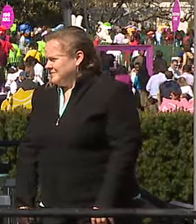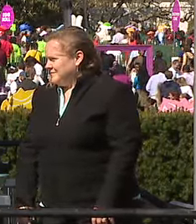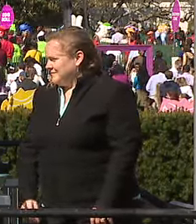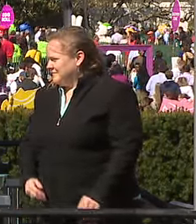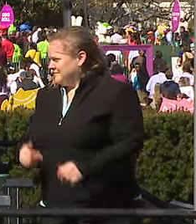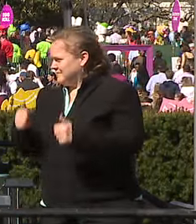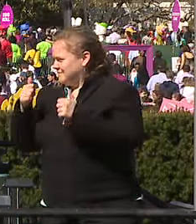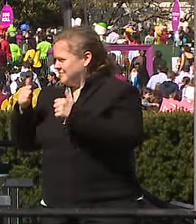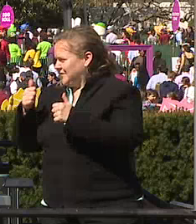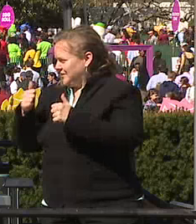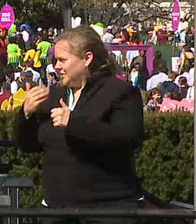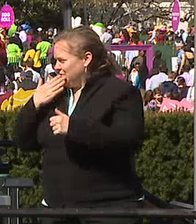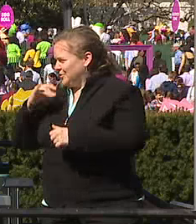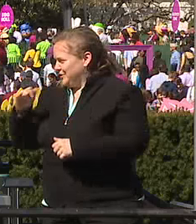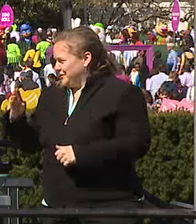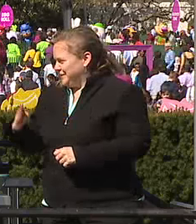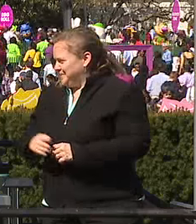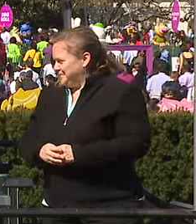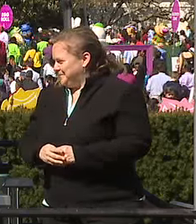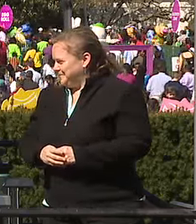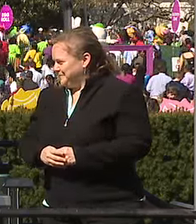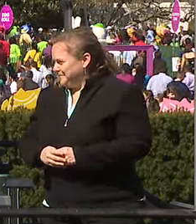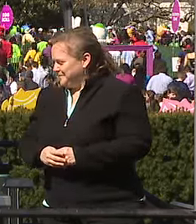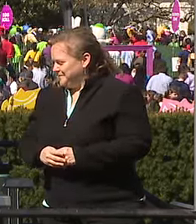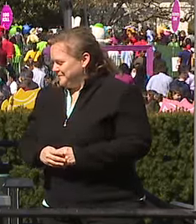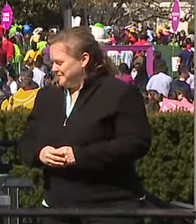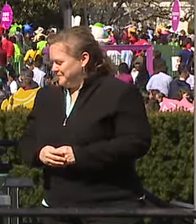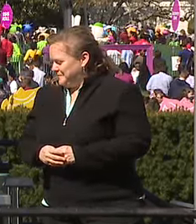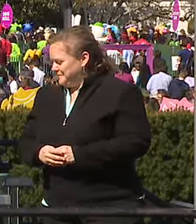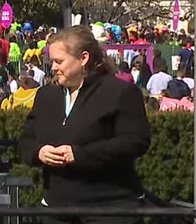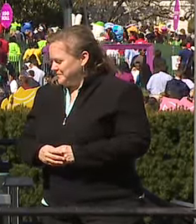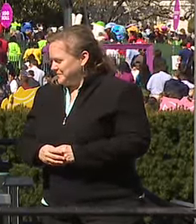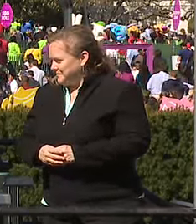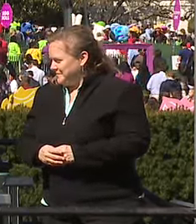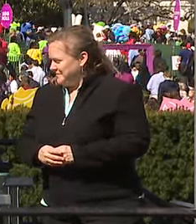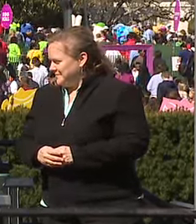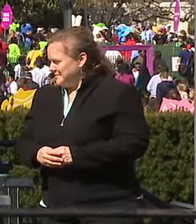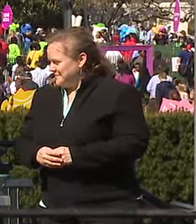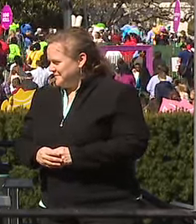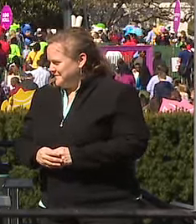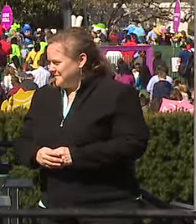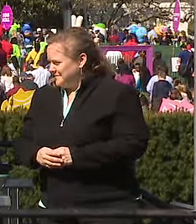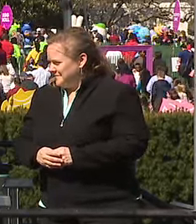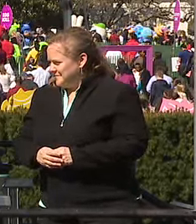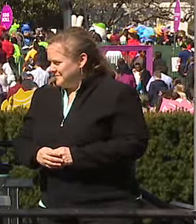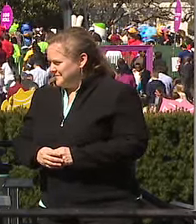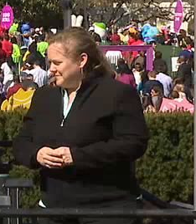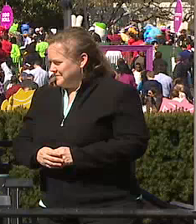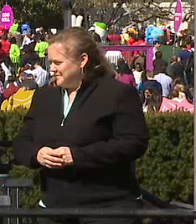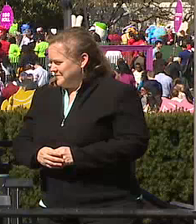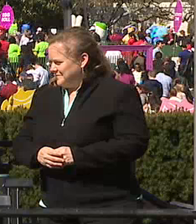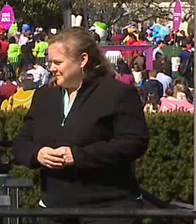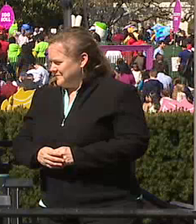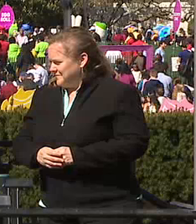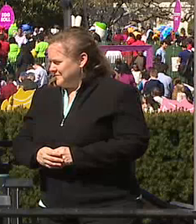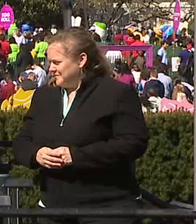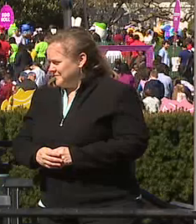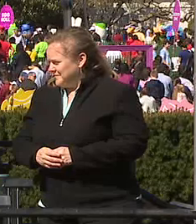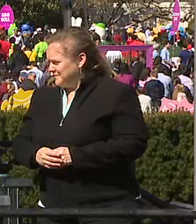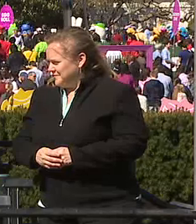You're doing a great job.